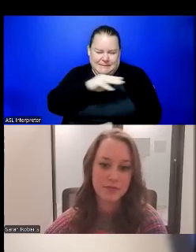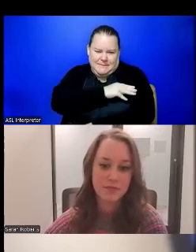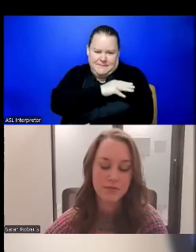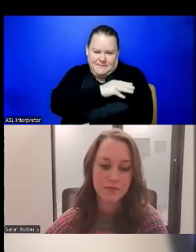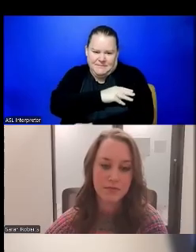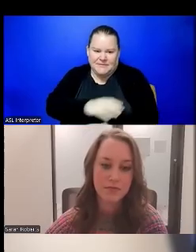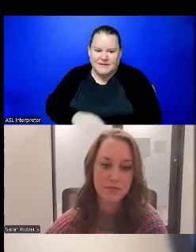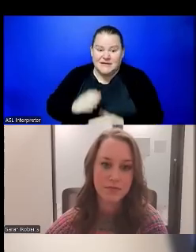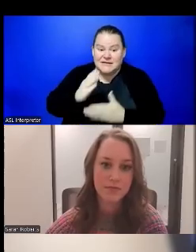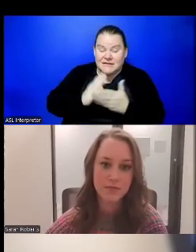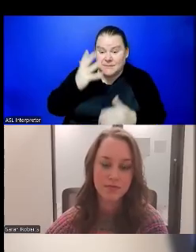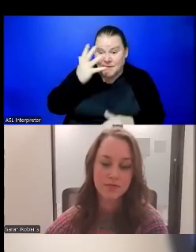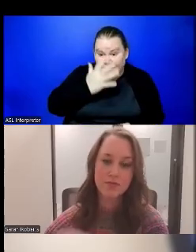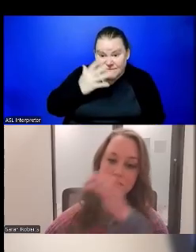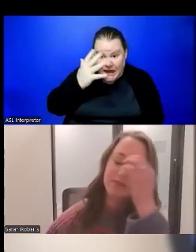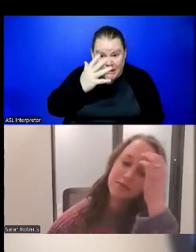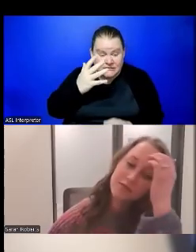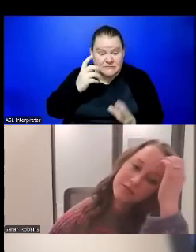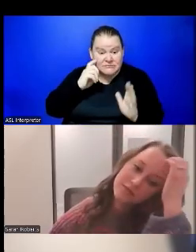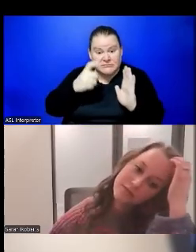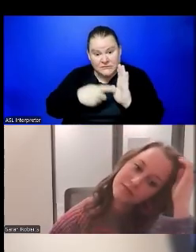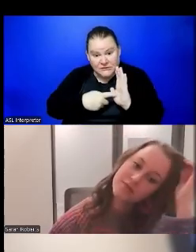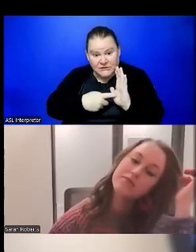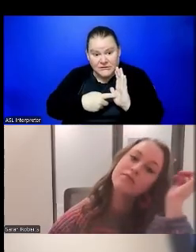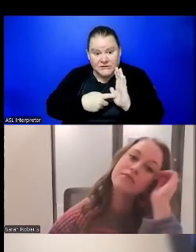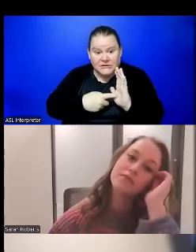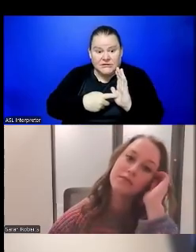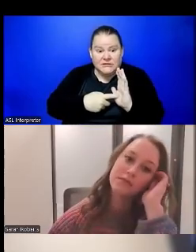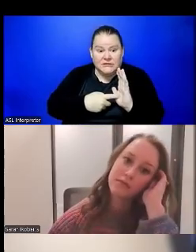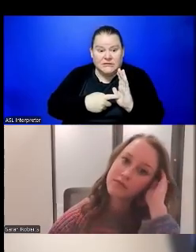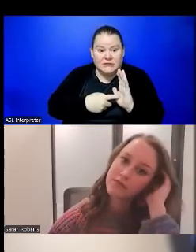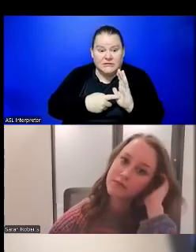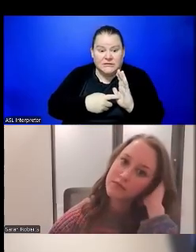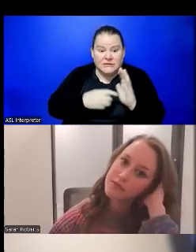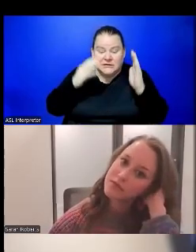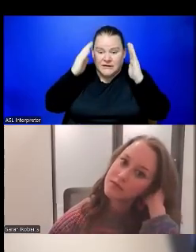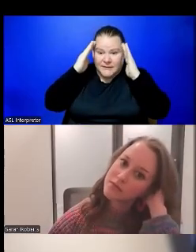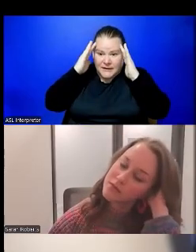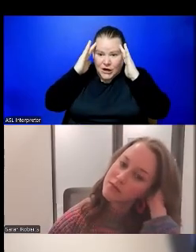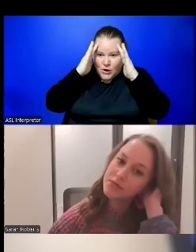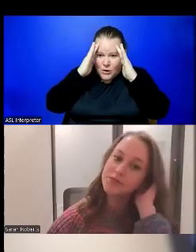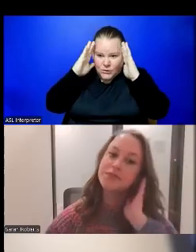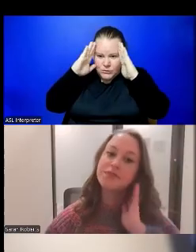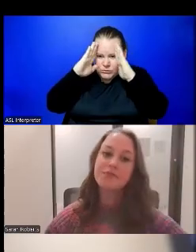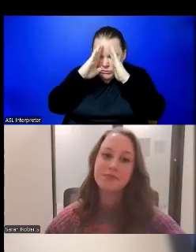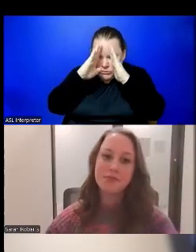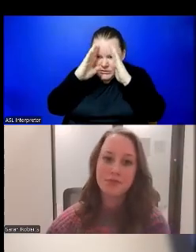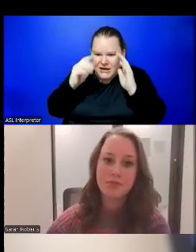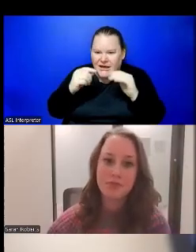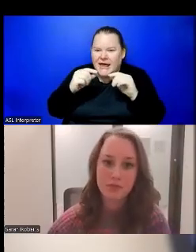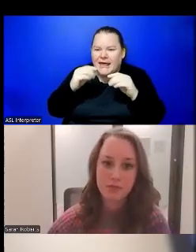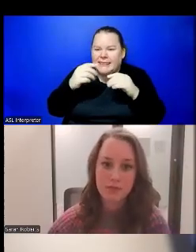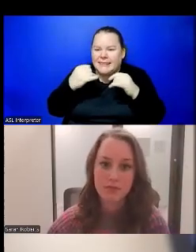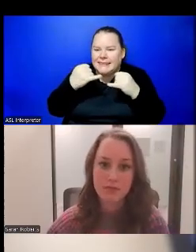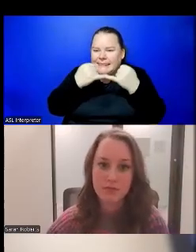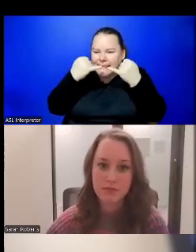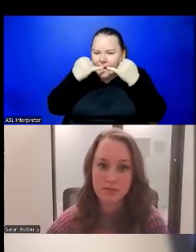facial features that we may see include some narrowing in the temple region, a thin upper lip, downturned corners of the mouth,